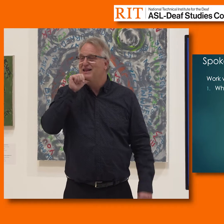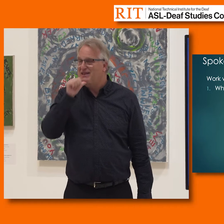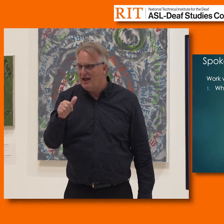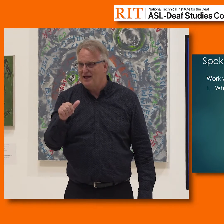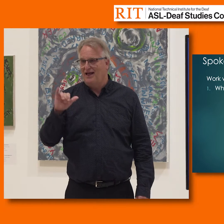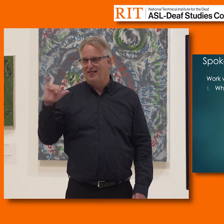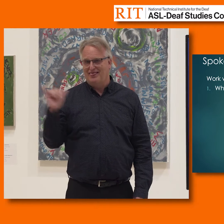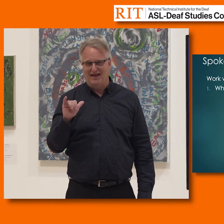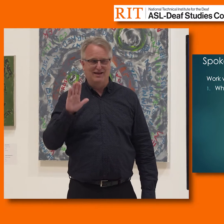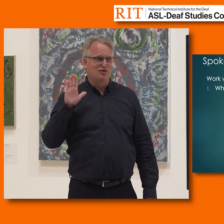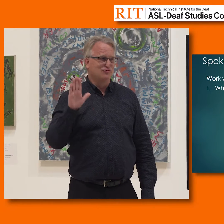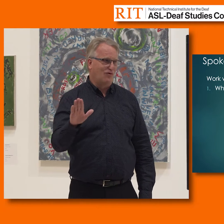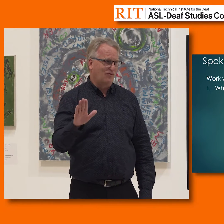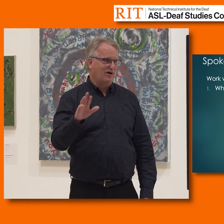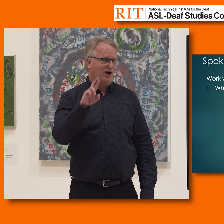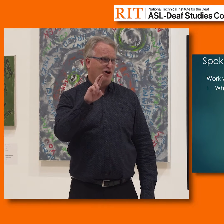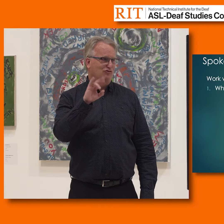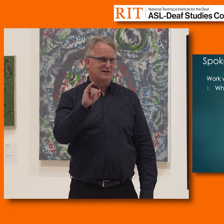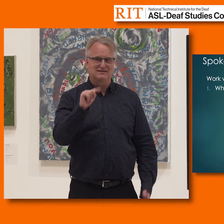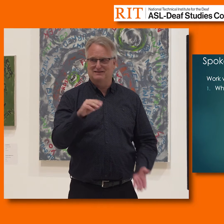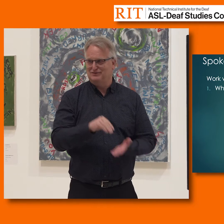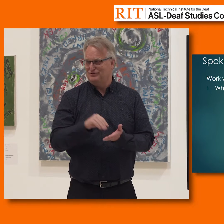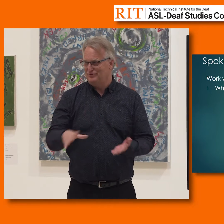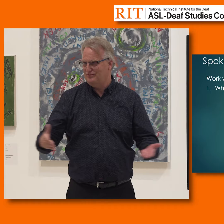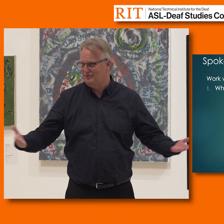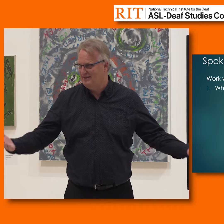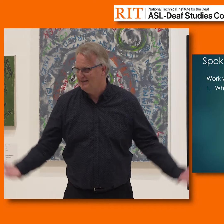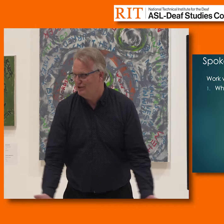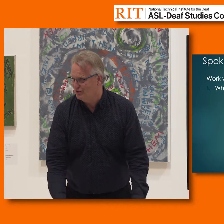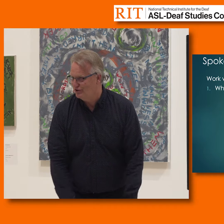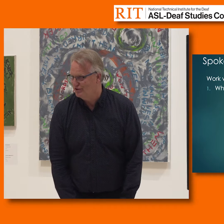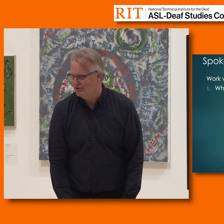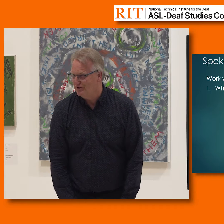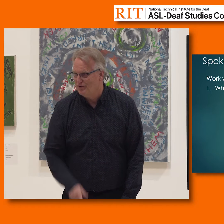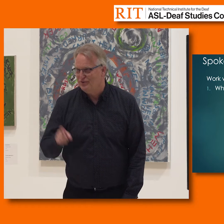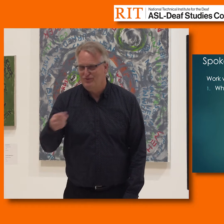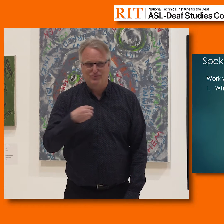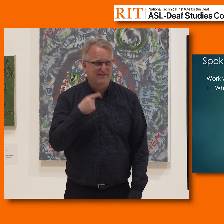most Deaf people are not like your RIT students here.